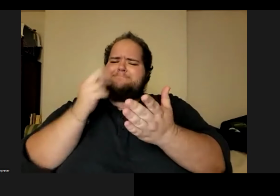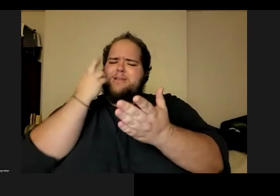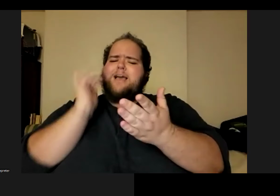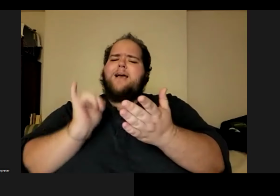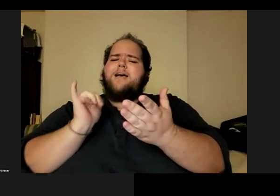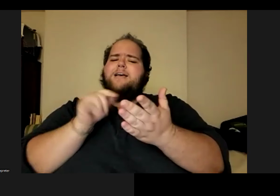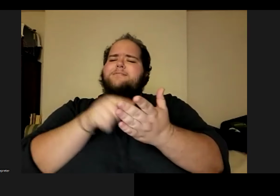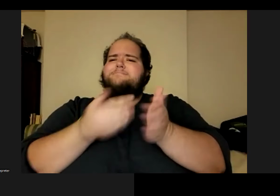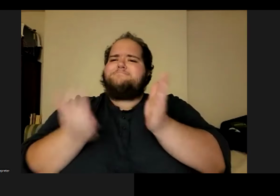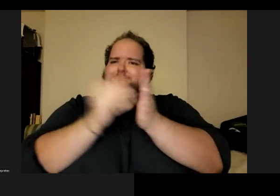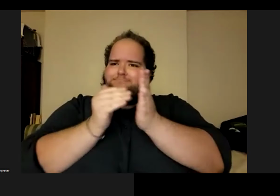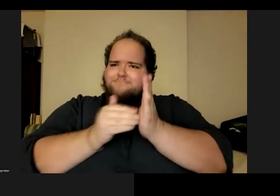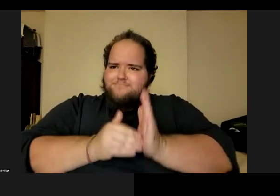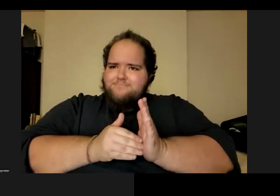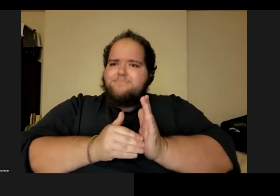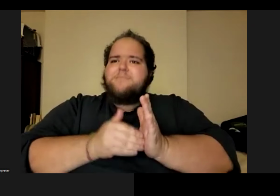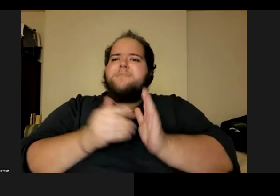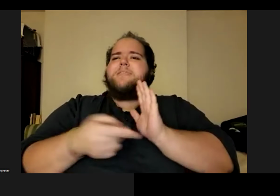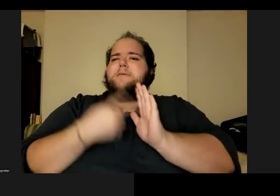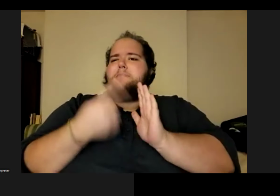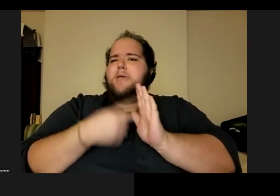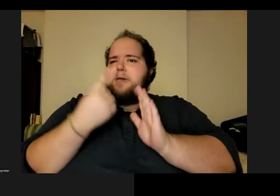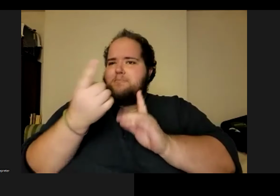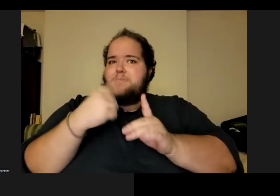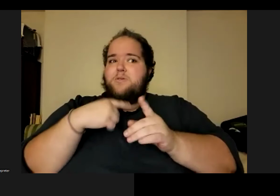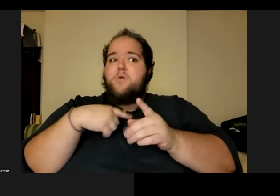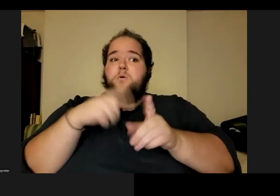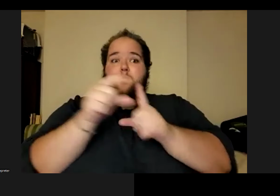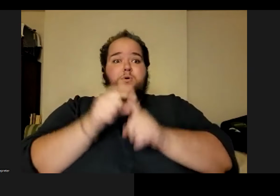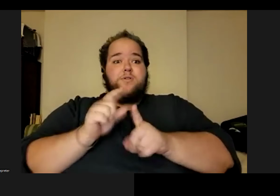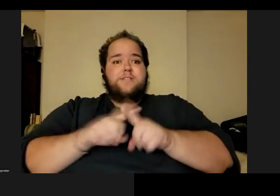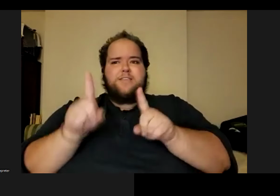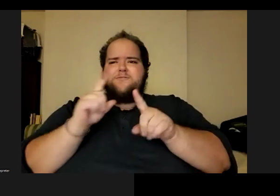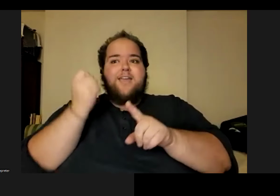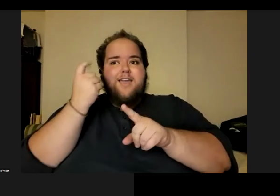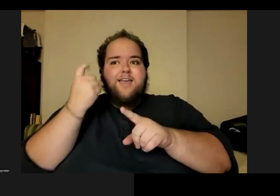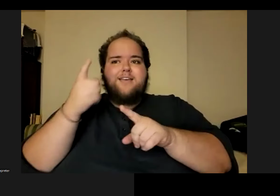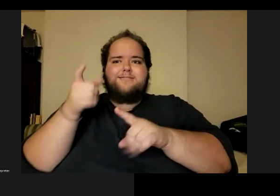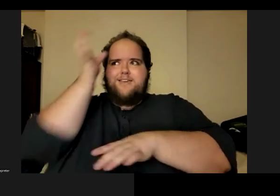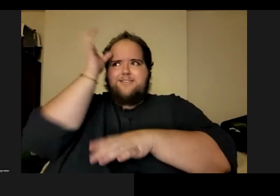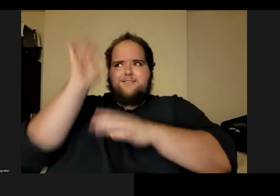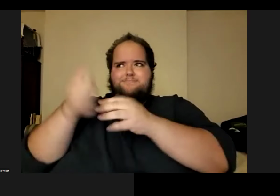That way you're not kind of repeating yourself as you're writing.